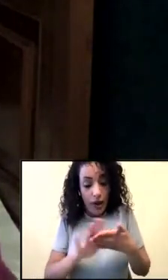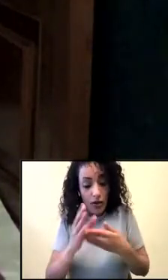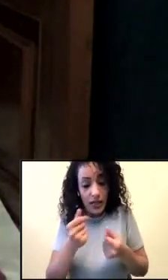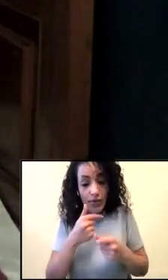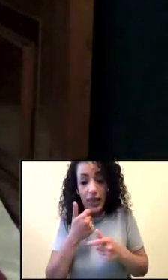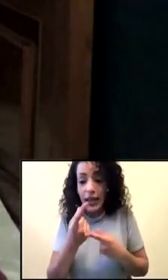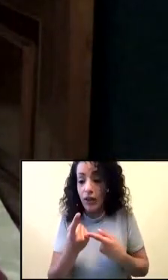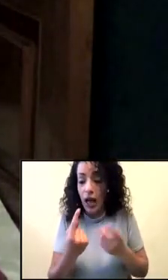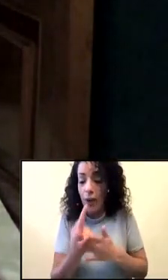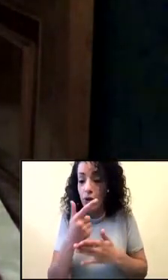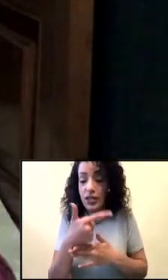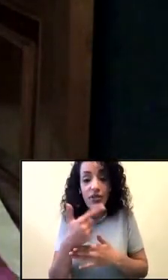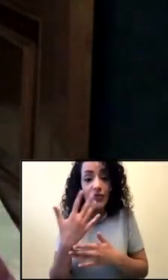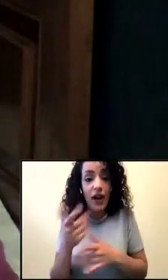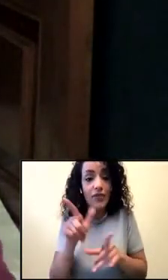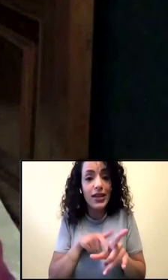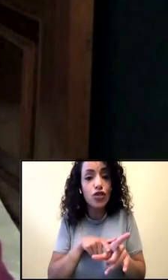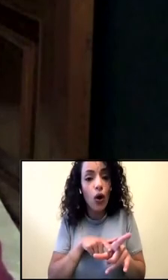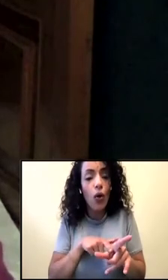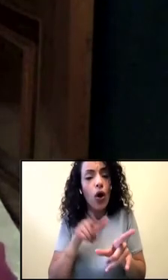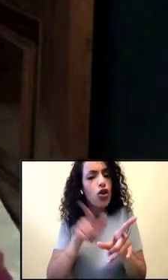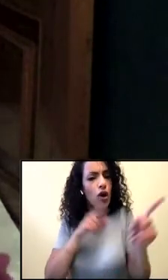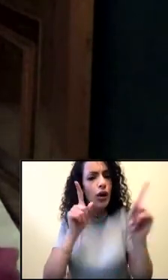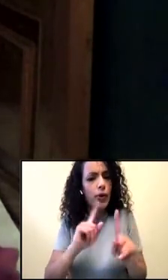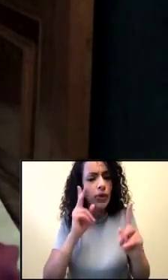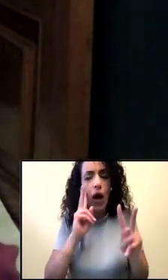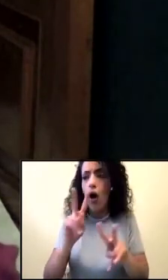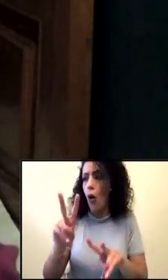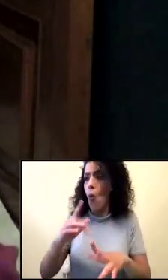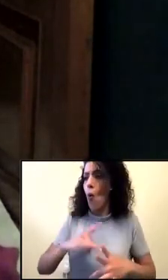because of it. Because they see themselves in it and it gives them something to relate to and I